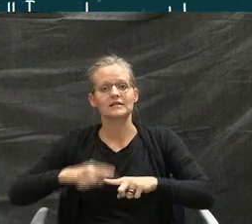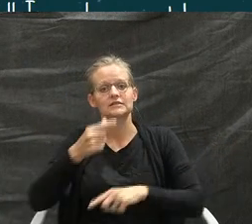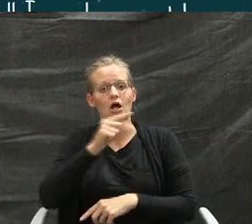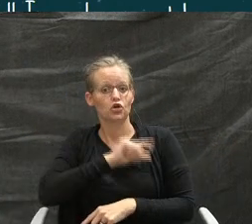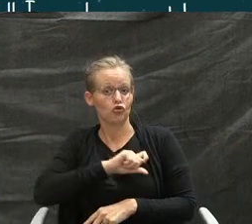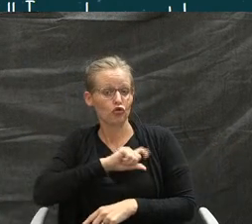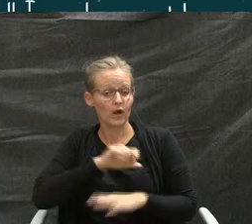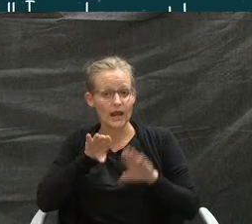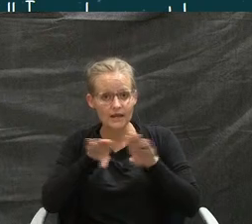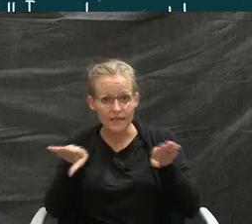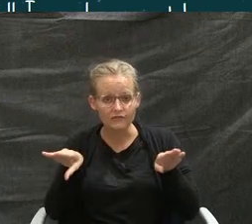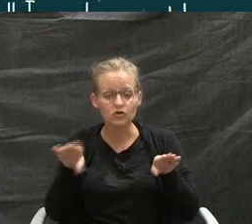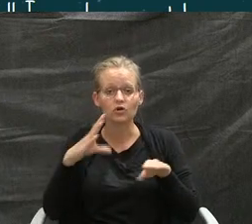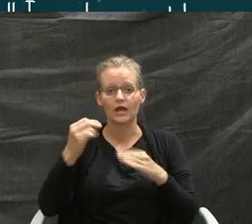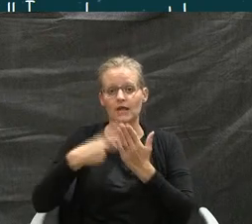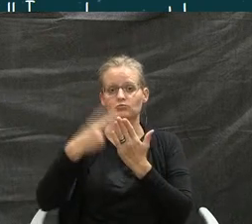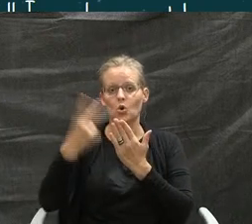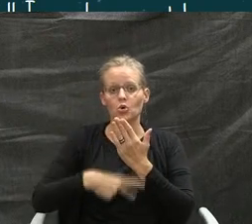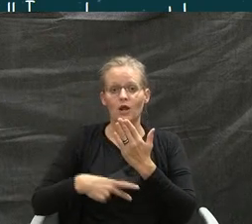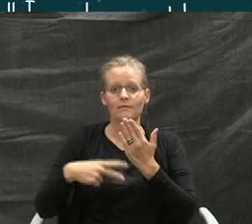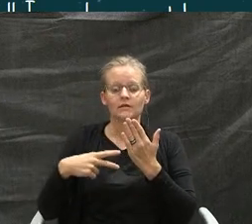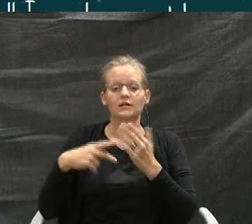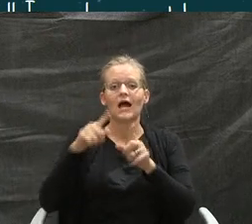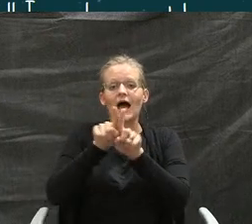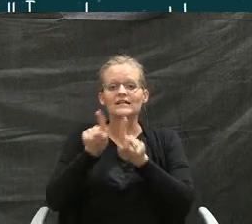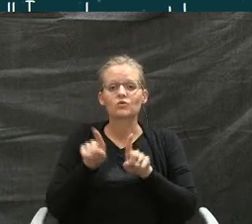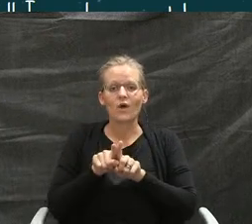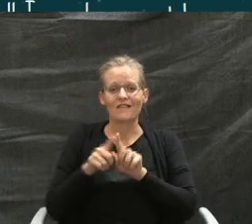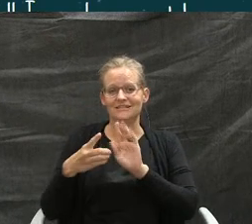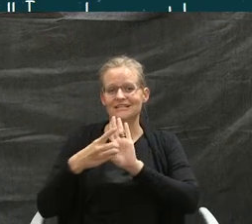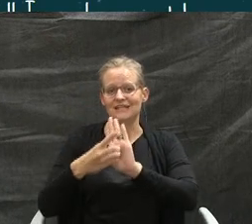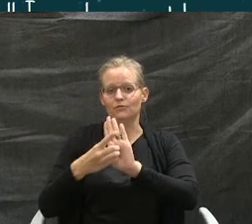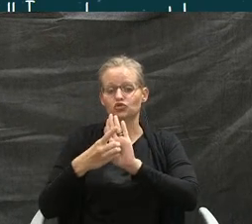as demonstrated need. So just starting with K3K3 students will